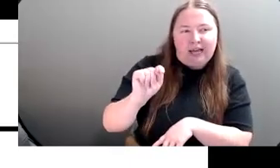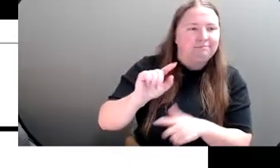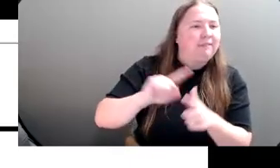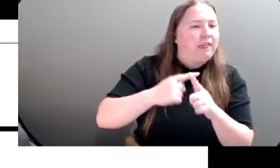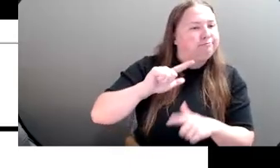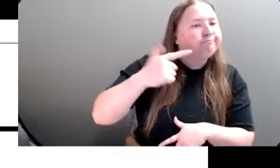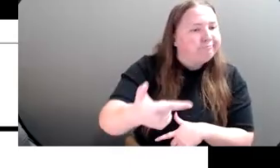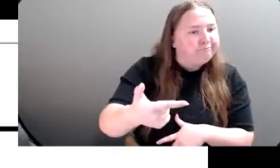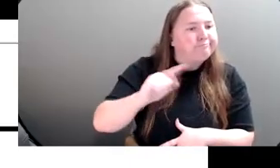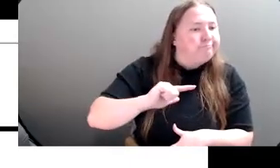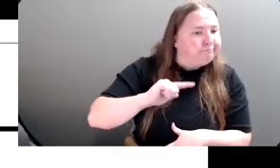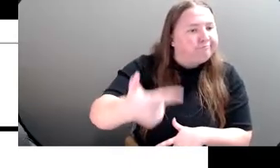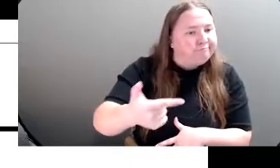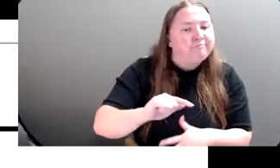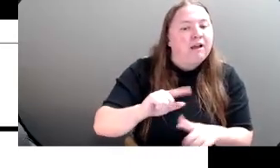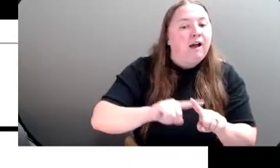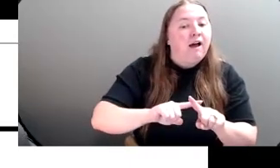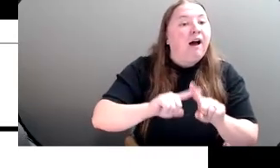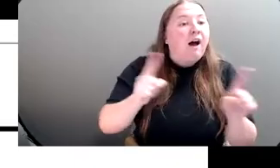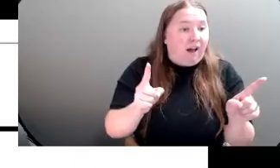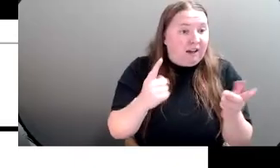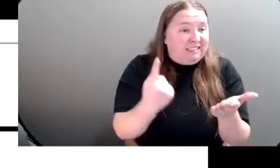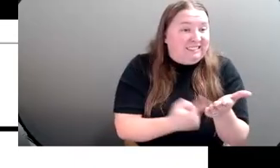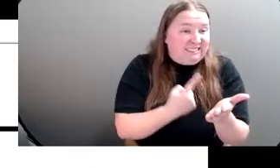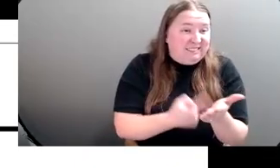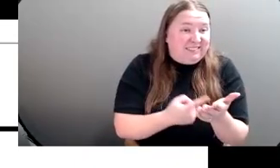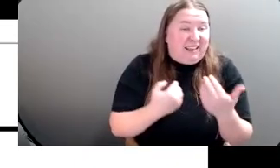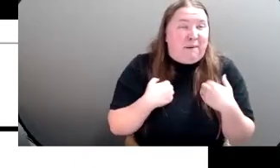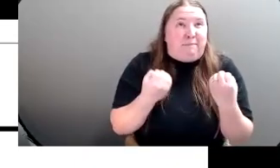However, sometimes when we have a large number of participants,